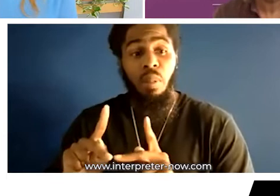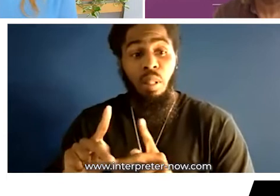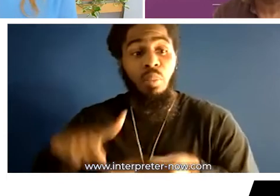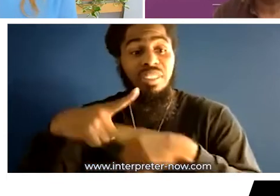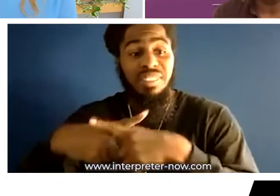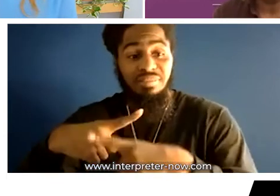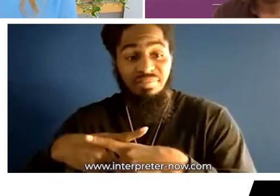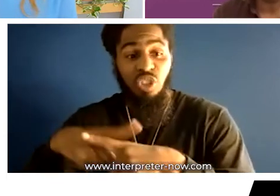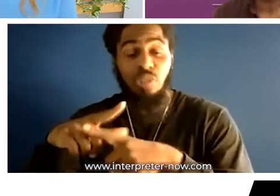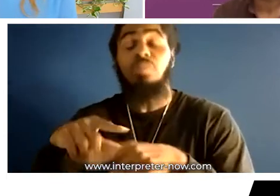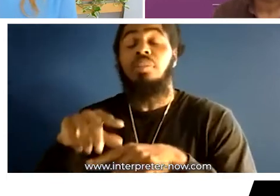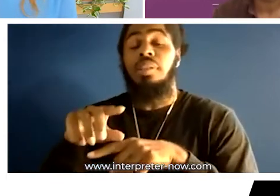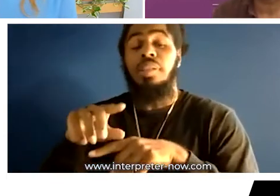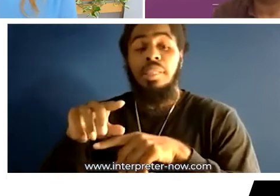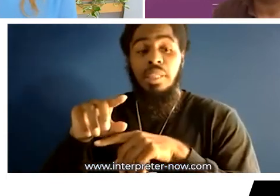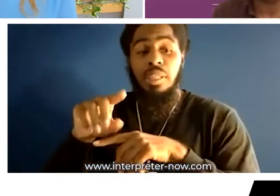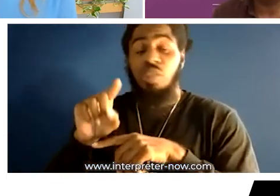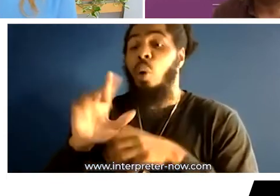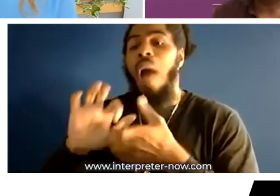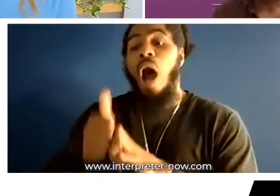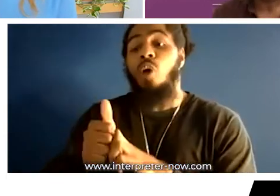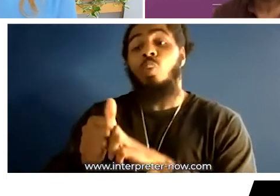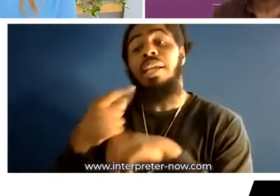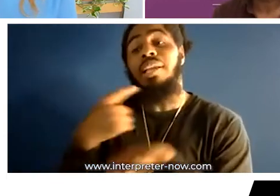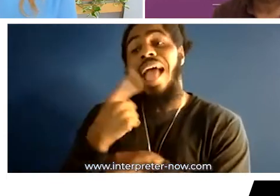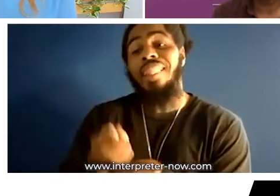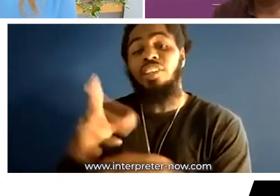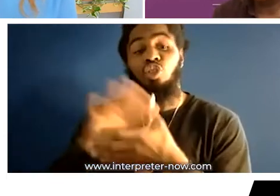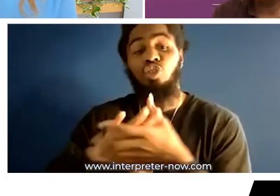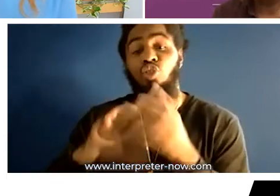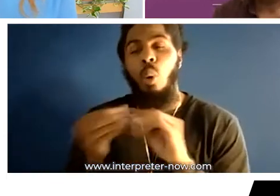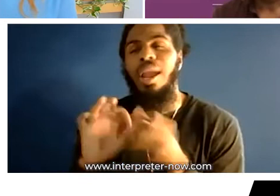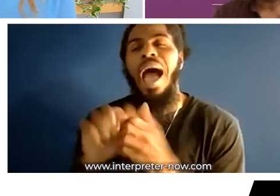But equally important, it's about how we'll be telling the story. How are we controlling the narrative?